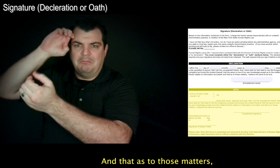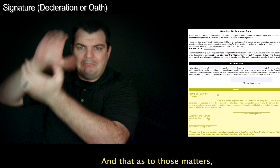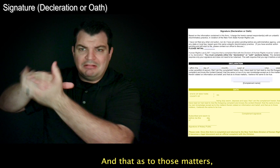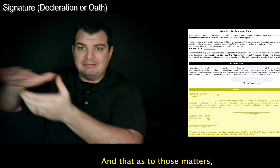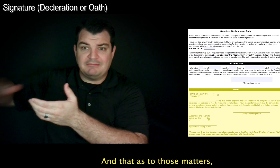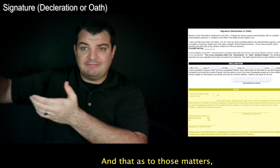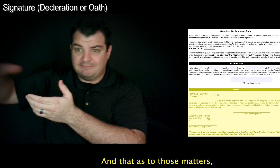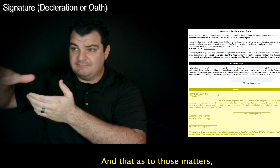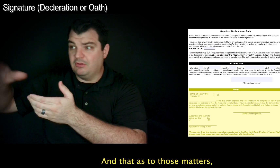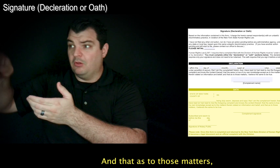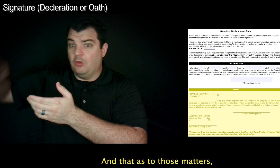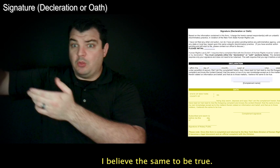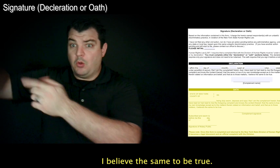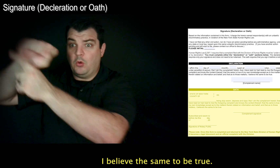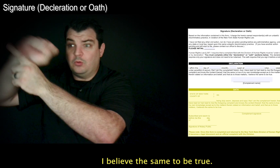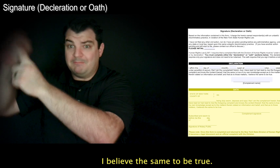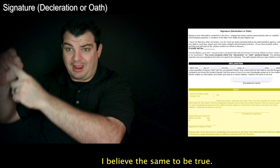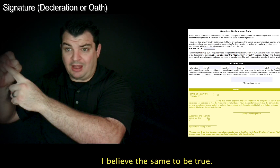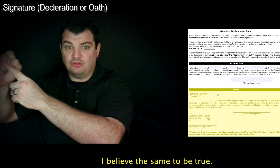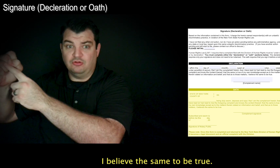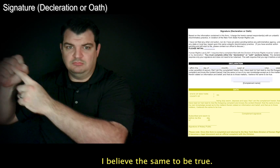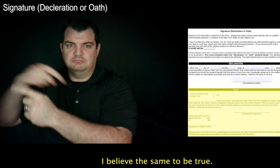And that as to those matters, I believe the same to be true.